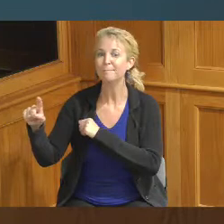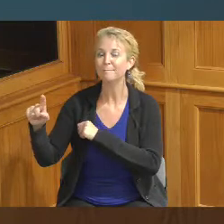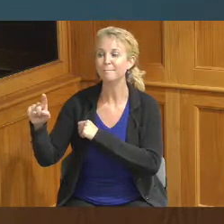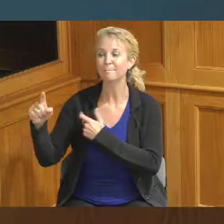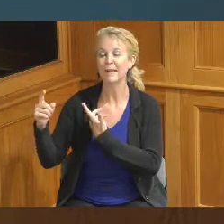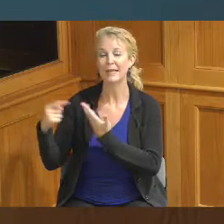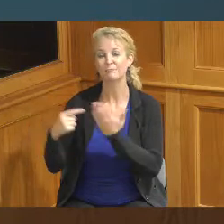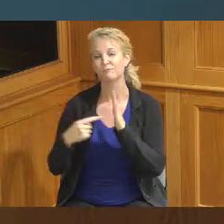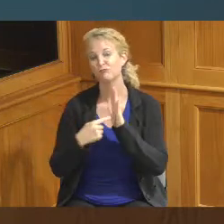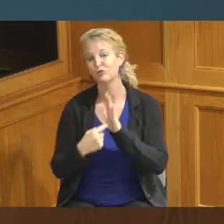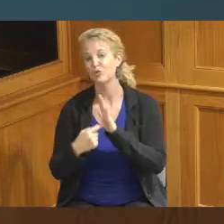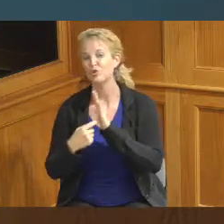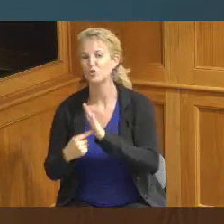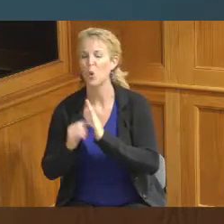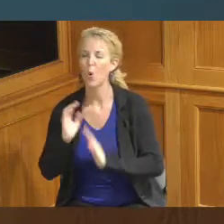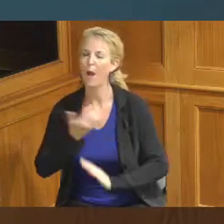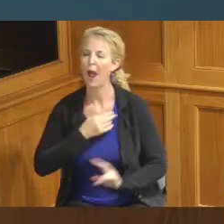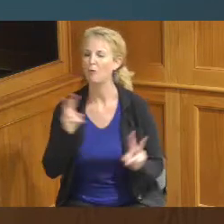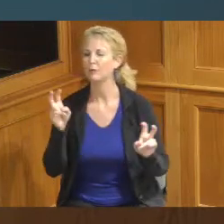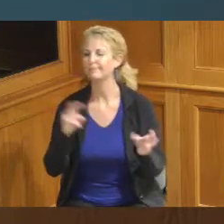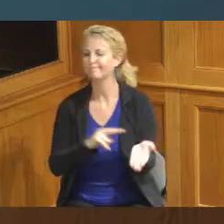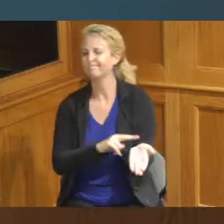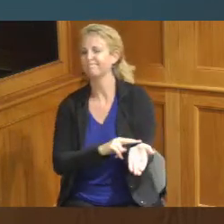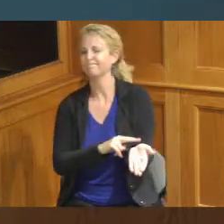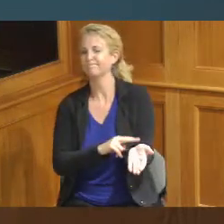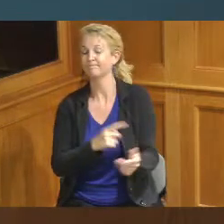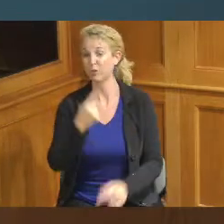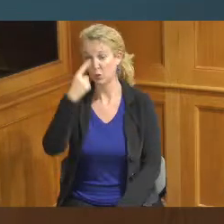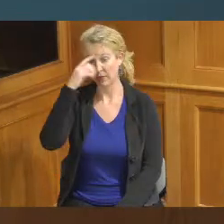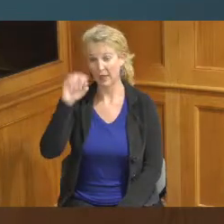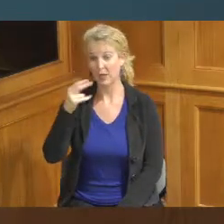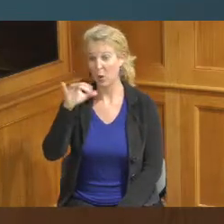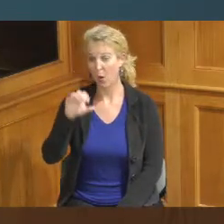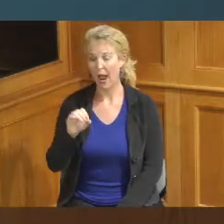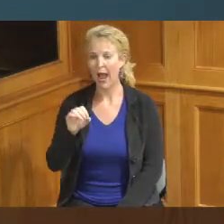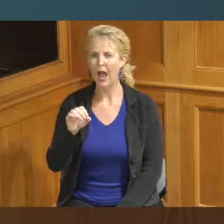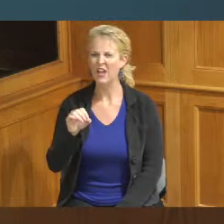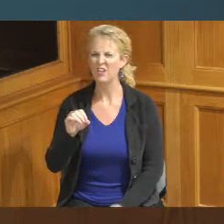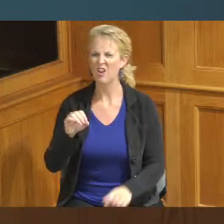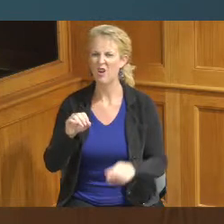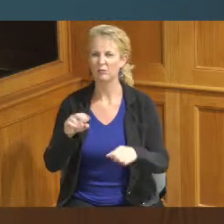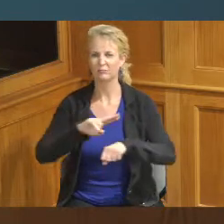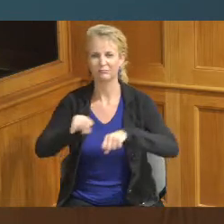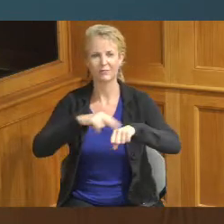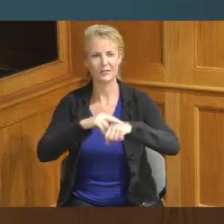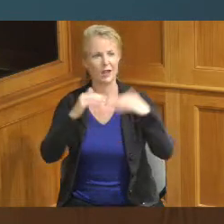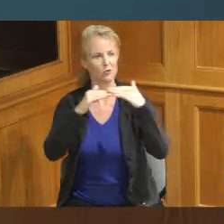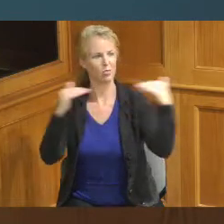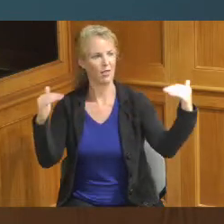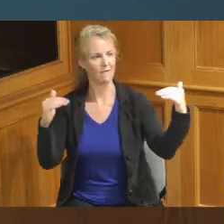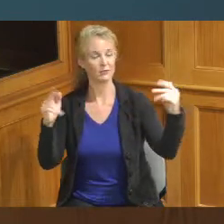of the climate because when you think of Ohio on a national level the first thing folks do is run